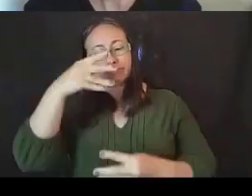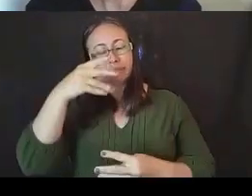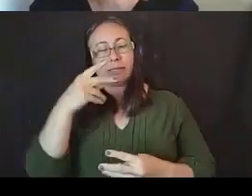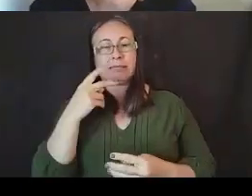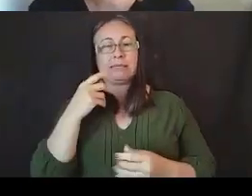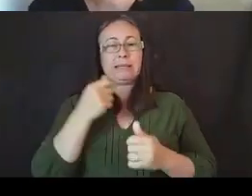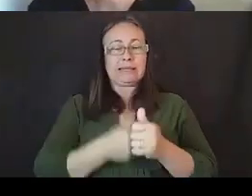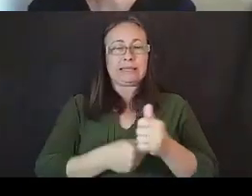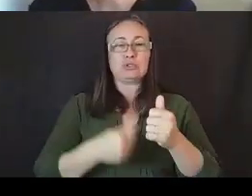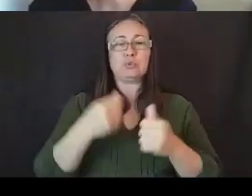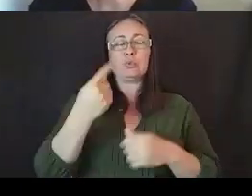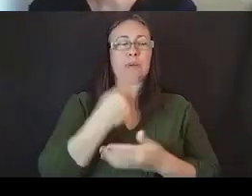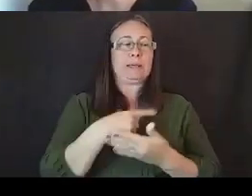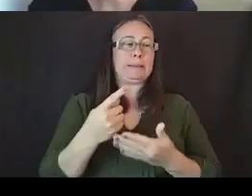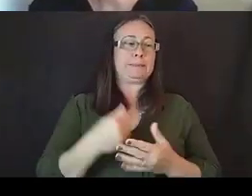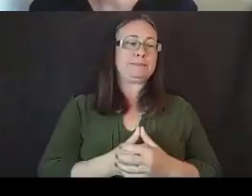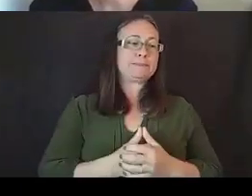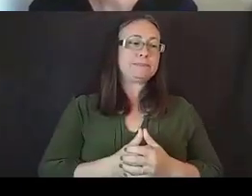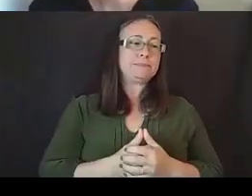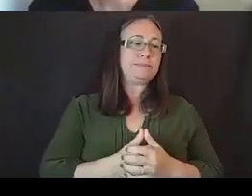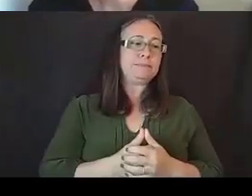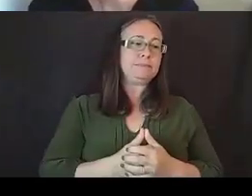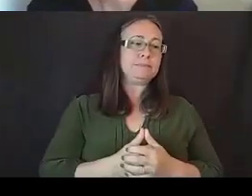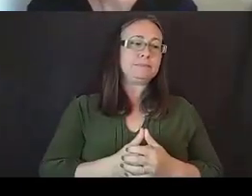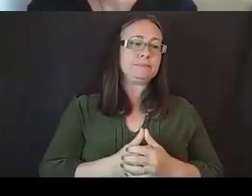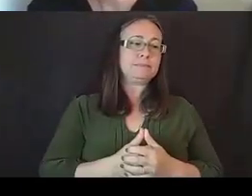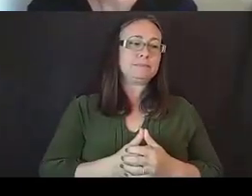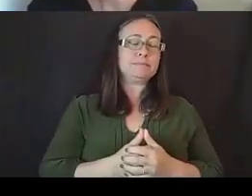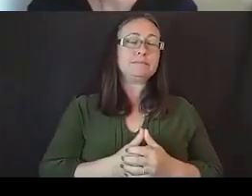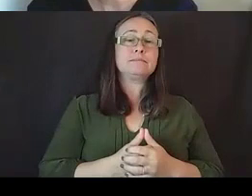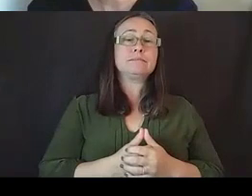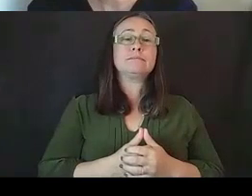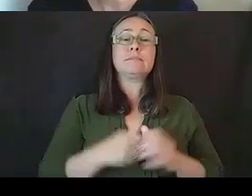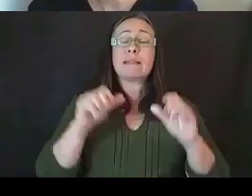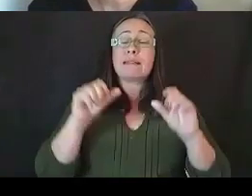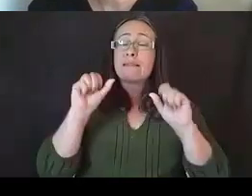Now I want to show you another way to search RePORTER, where you can start with any scientific text